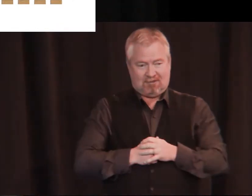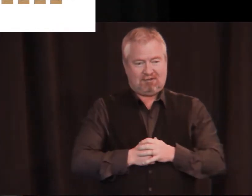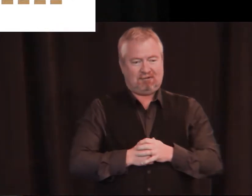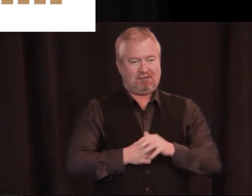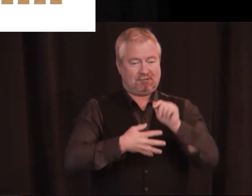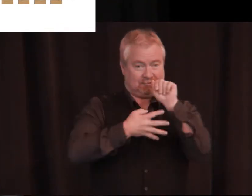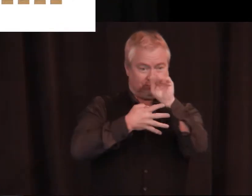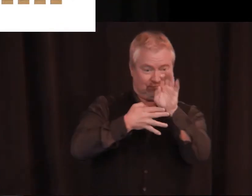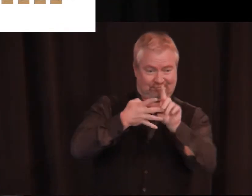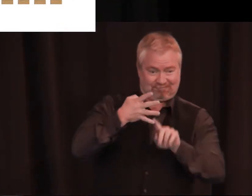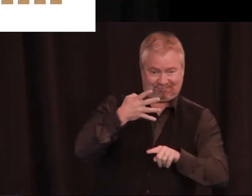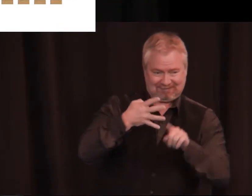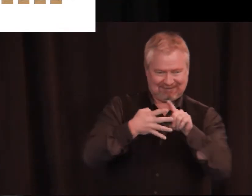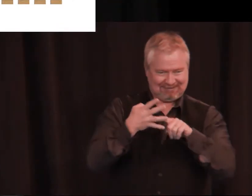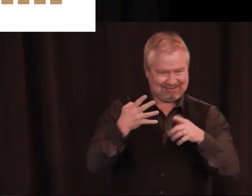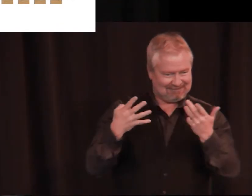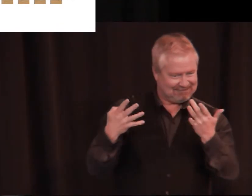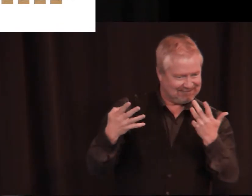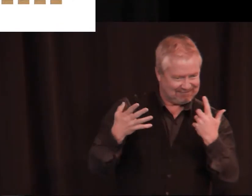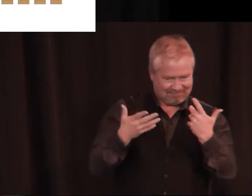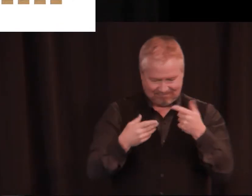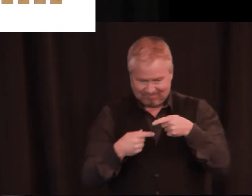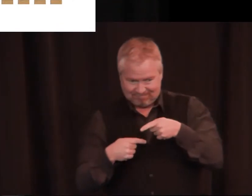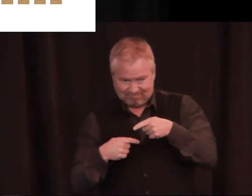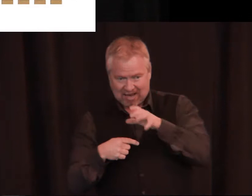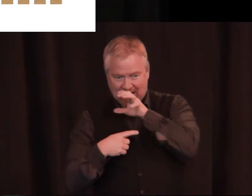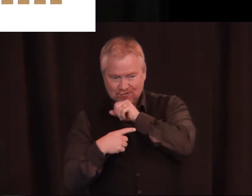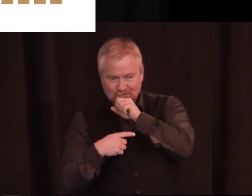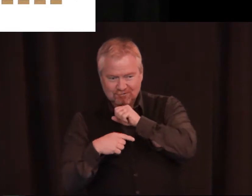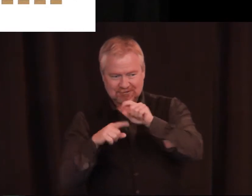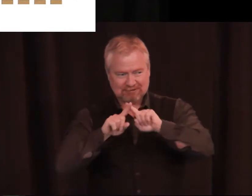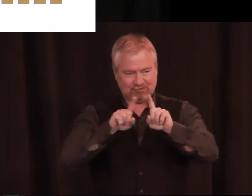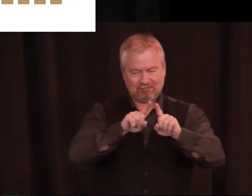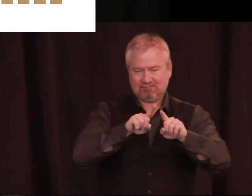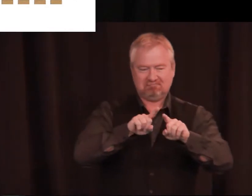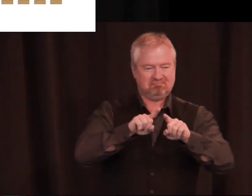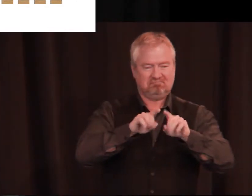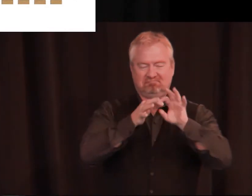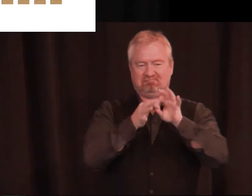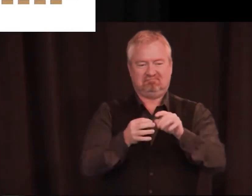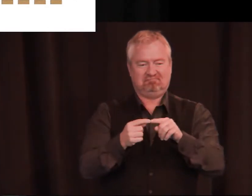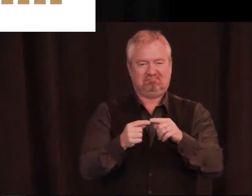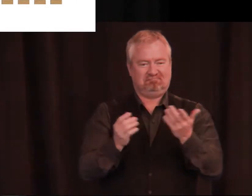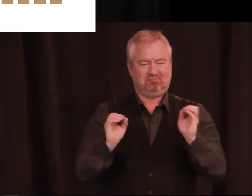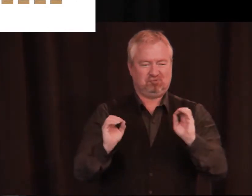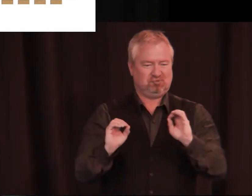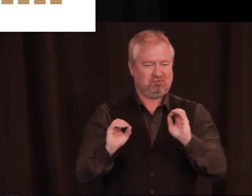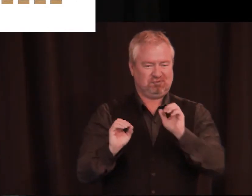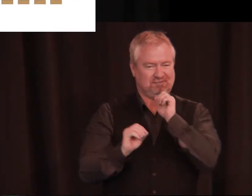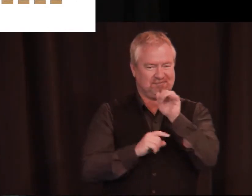when they get their aids, when they're identified, that doesn't reflect individual differences of the child and when they're wearing their hearing aid